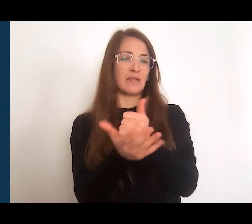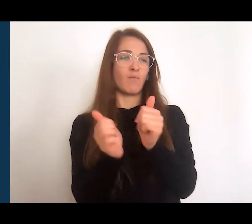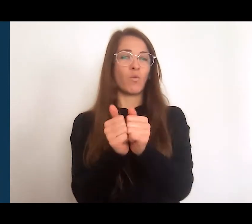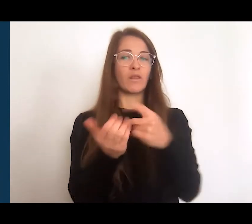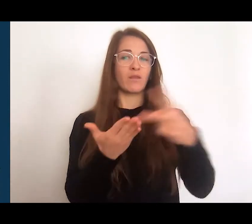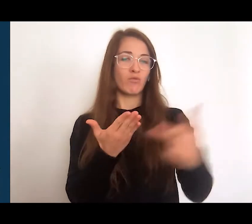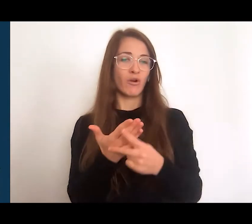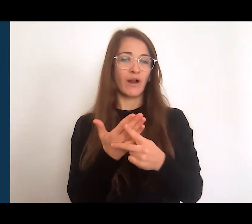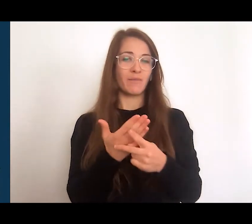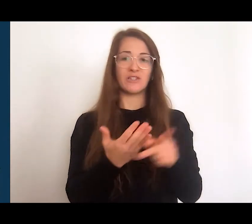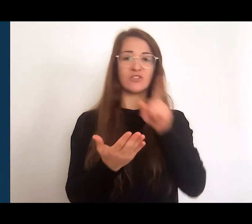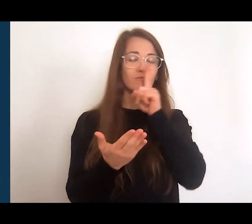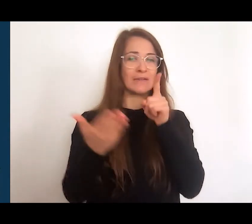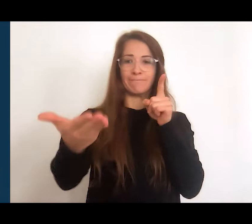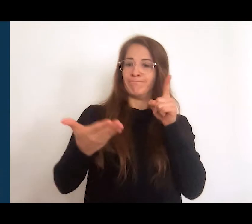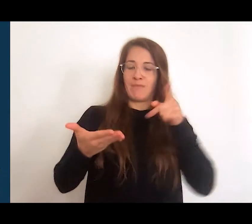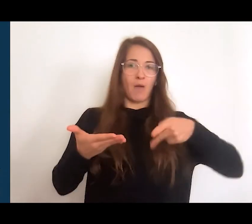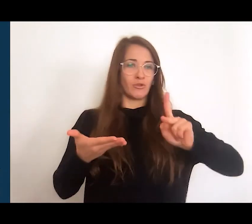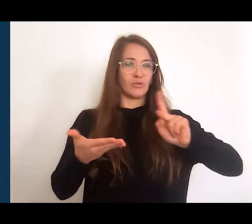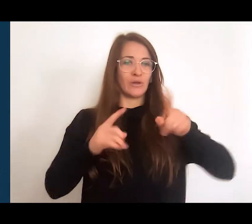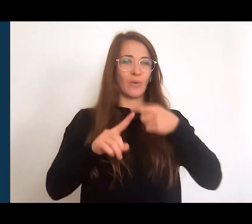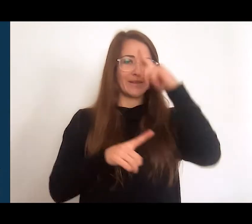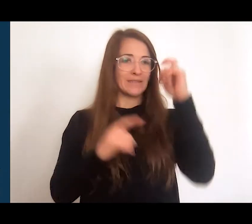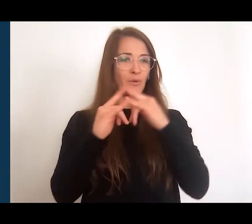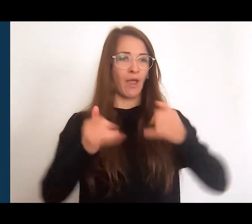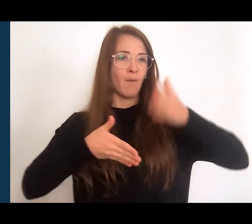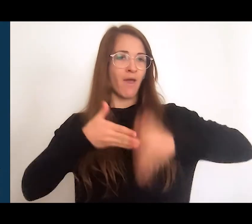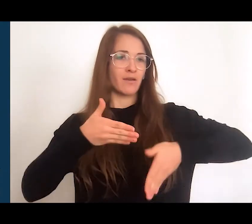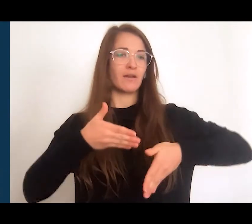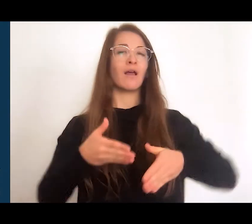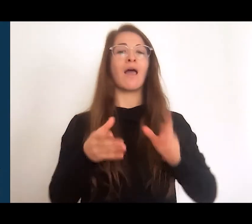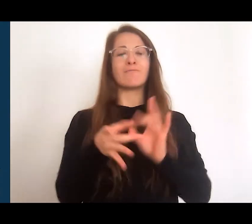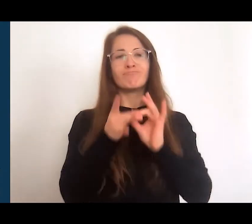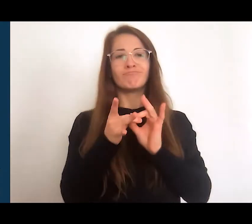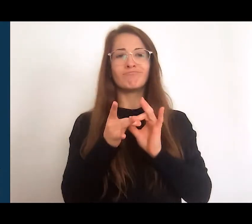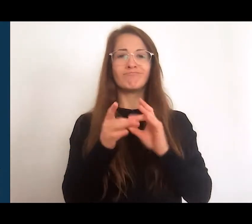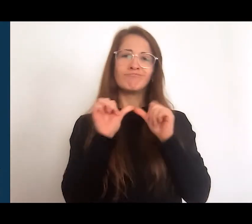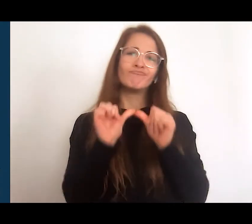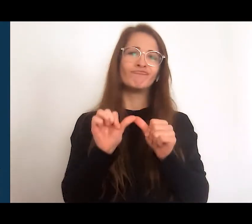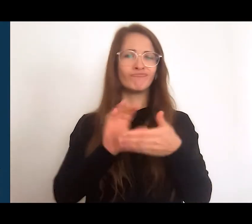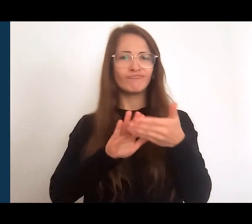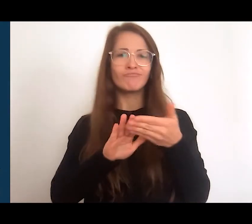FOR PEOPLE TO ASSIST WITH THAT PROGRAM AND IT WAS SLIDING INTO THAT WHEN SUMMER CAMP ENDED.